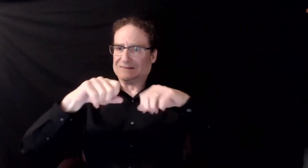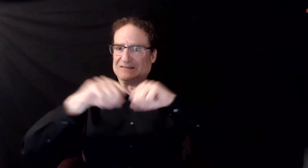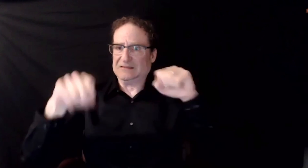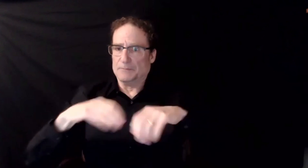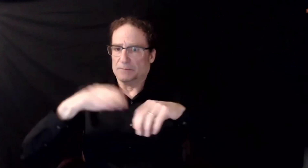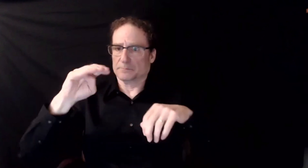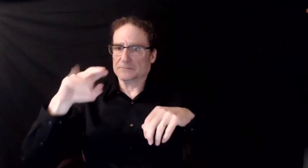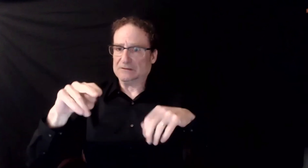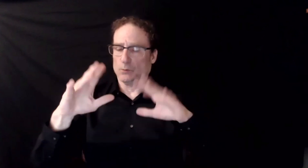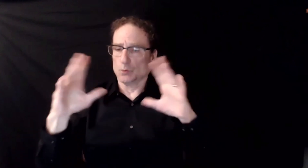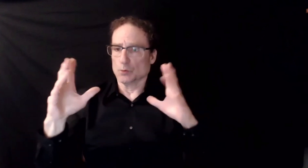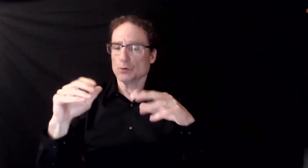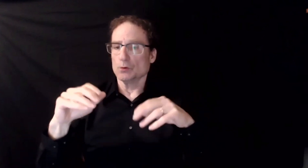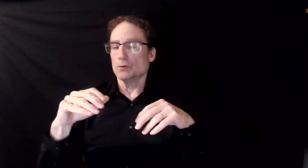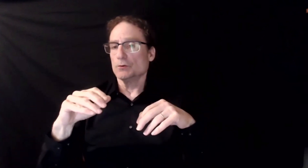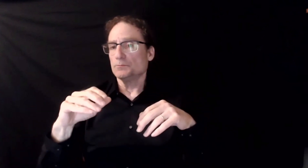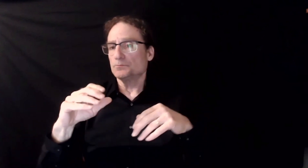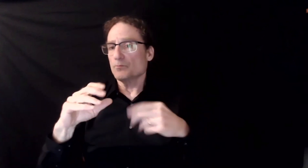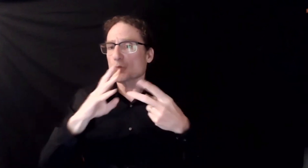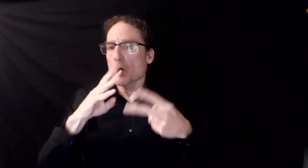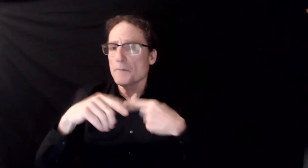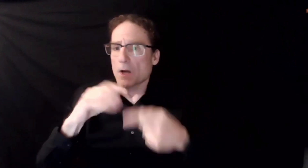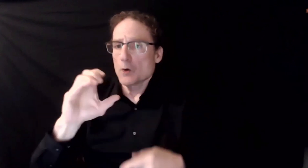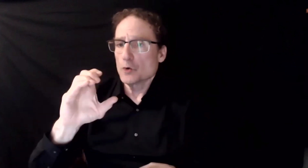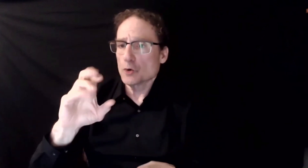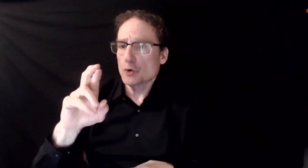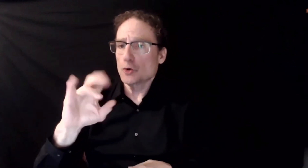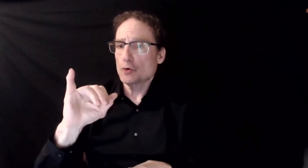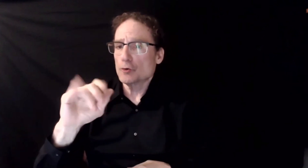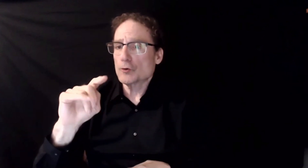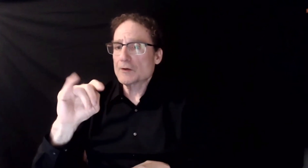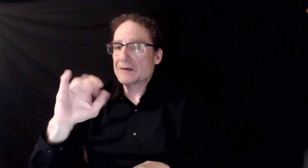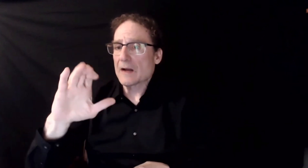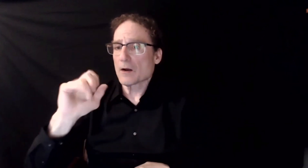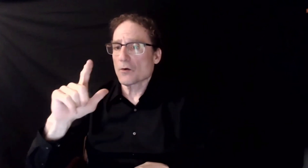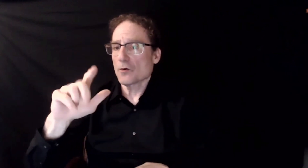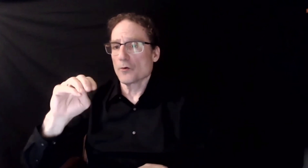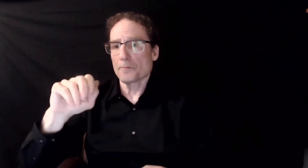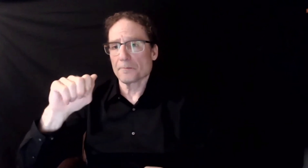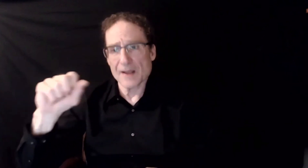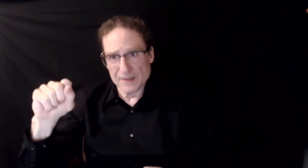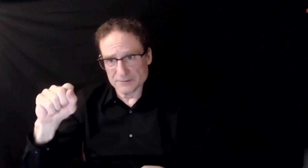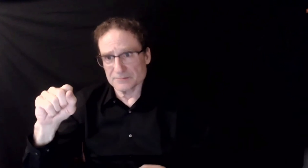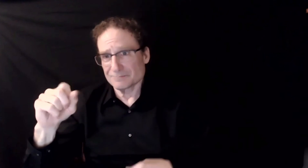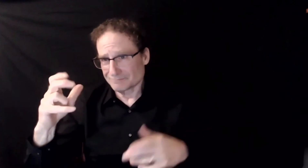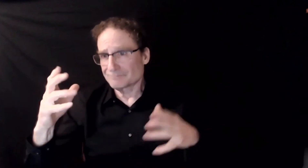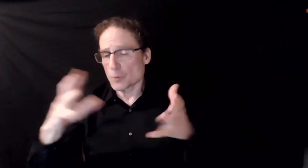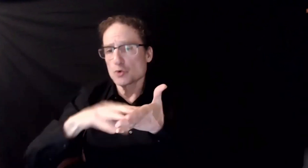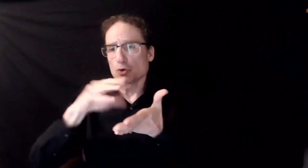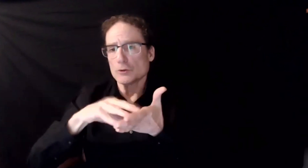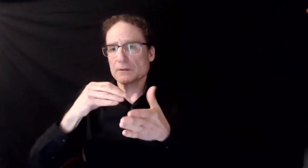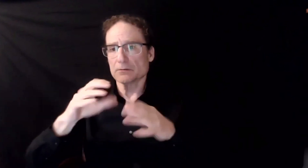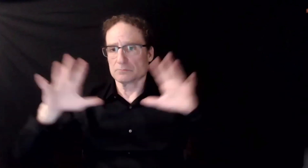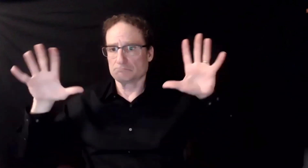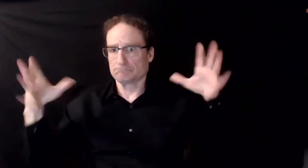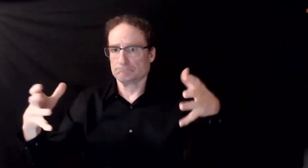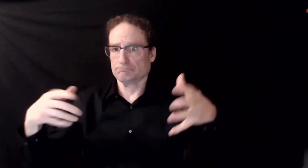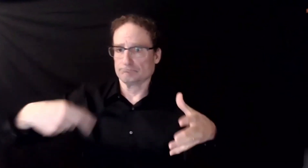What are the rates in terms of employment within Minnesota? If we are talking about a critical mass